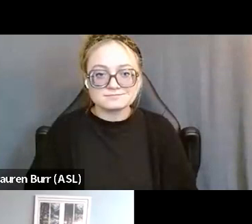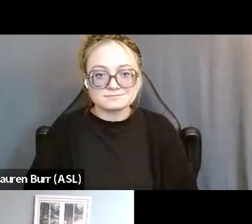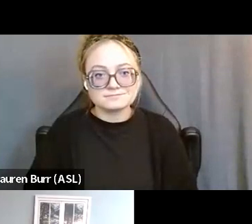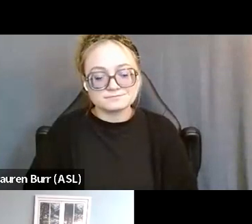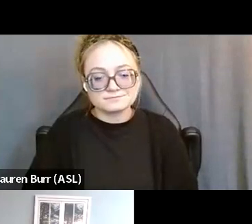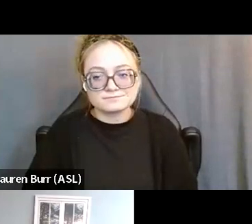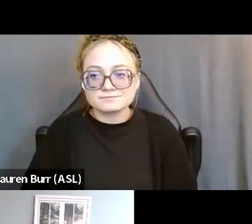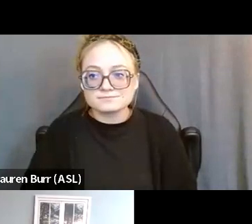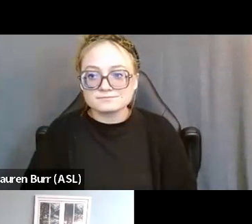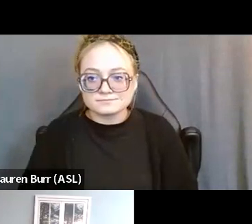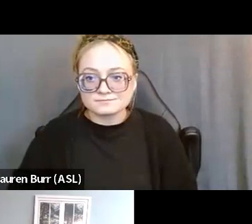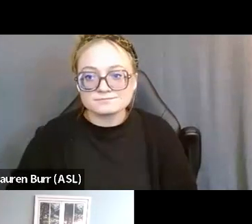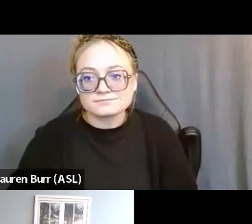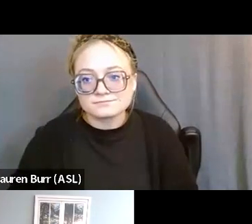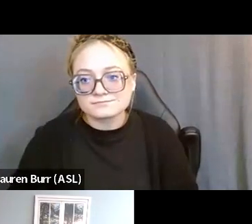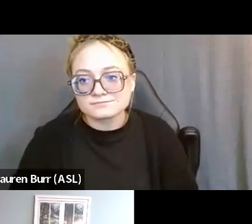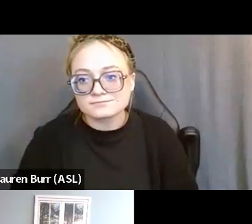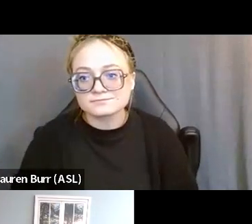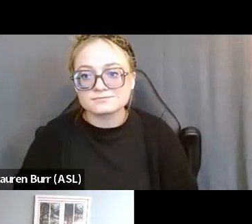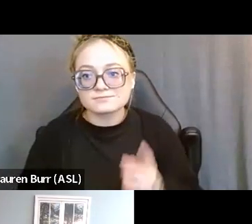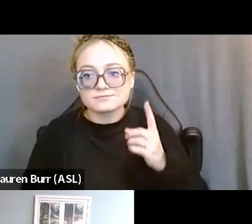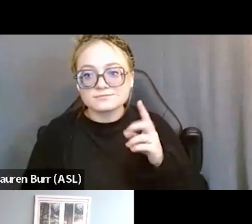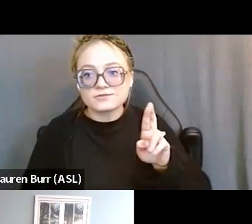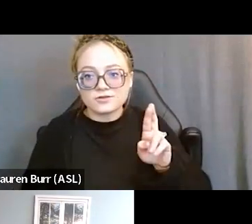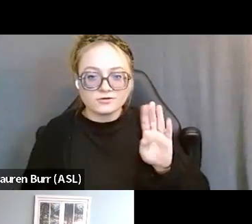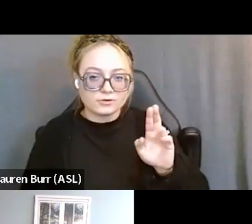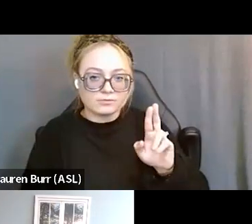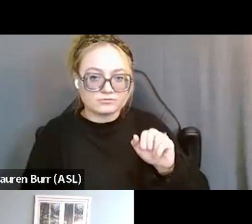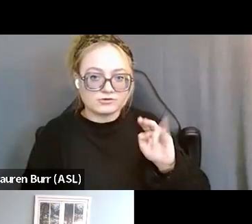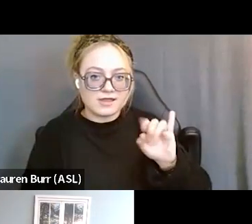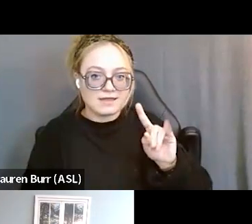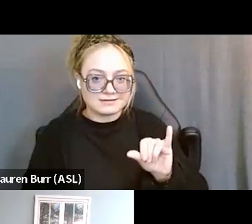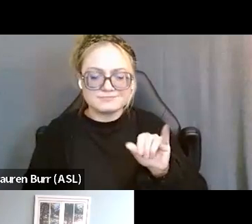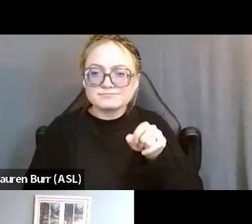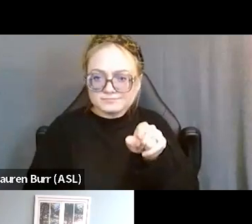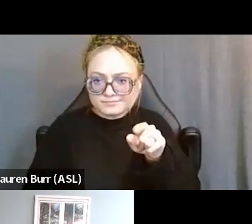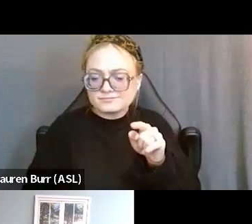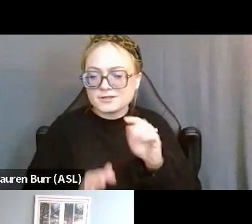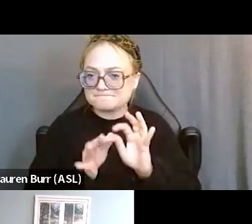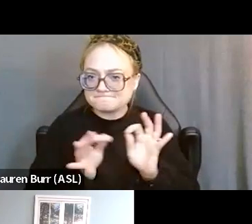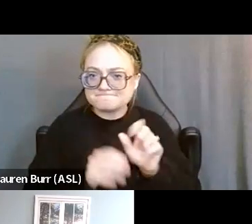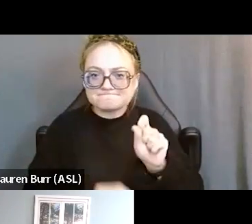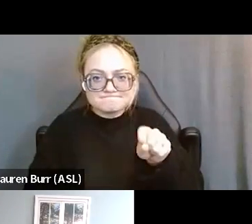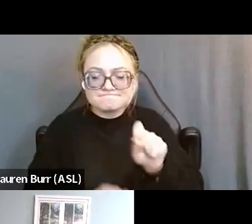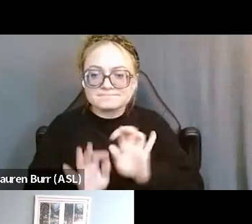Yeah, I think one of the things that you highlighted is really how important it is to identify like what are their goals and what are the barriers